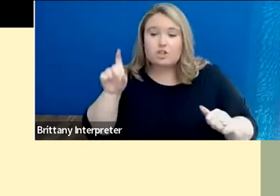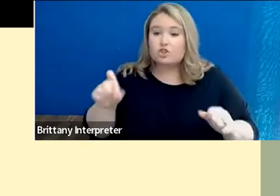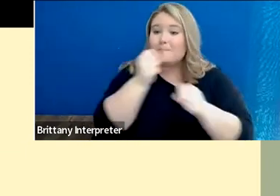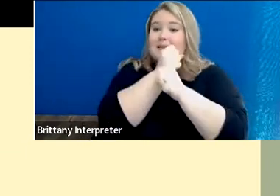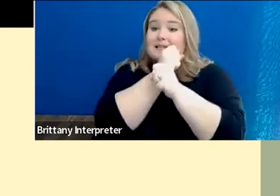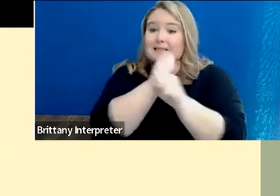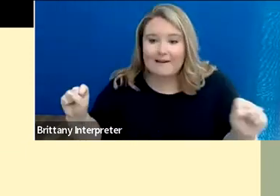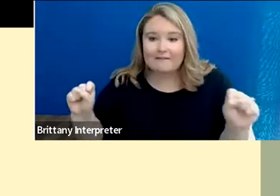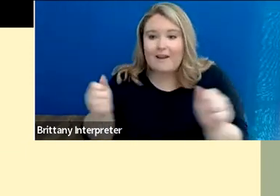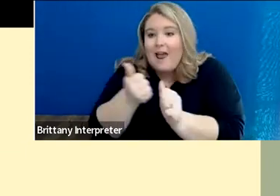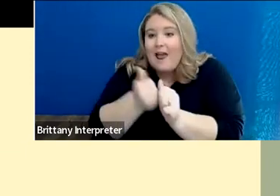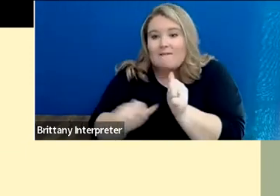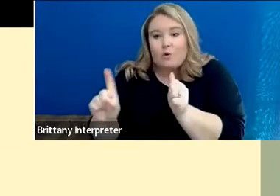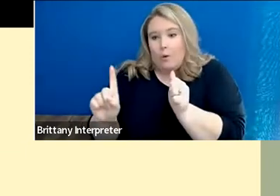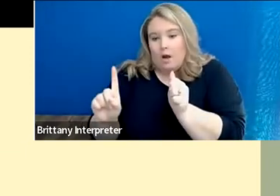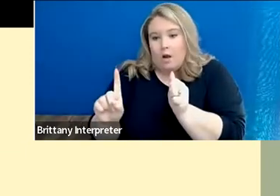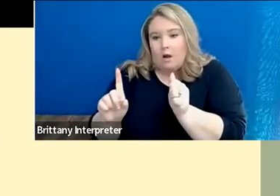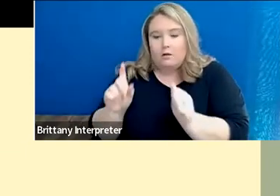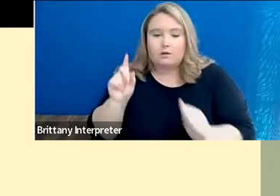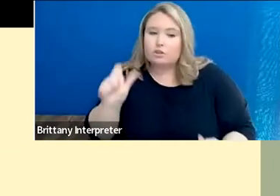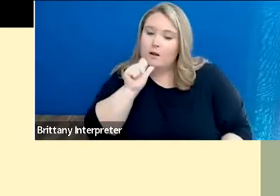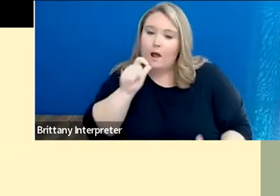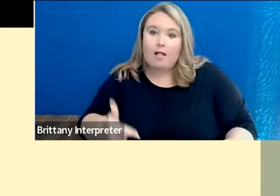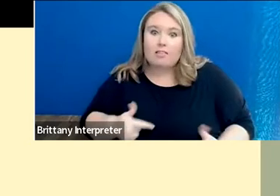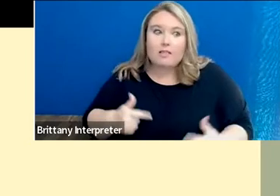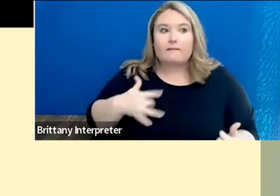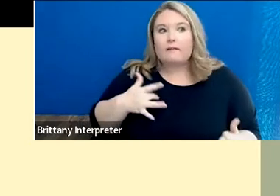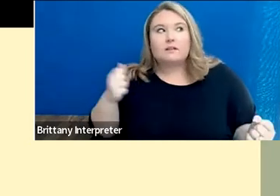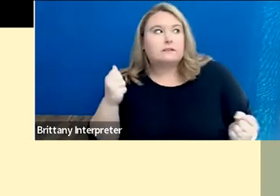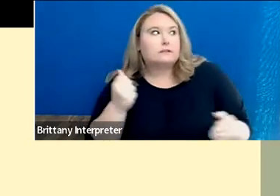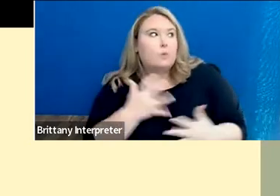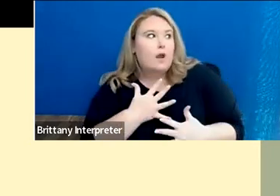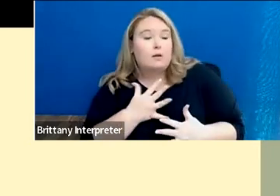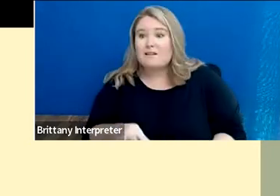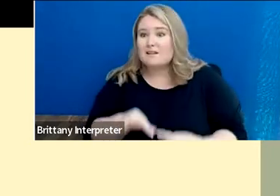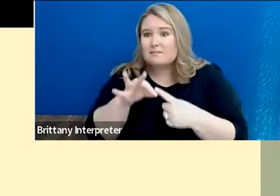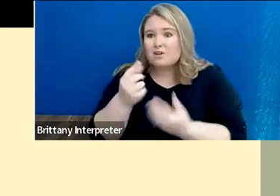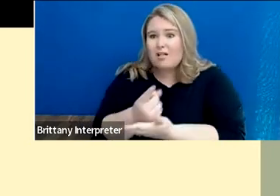We should not have to live in fear, especially given the incident that happened last week in Broward County, on a public bus.